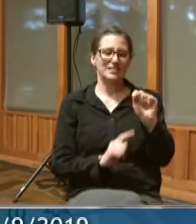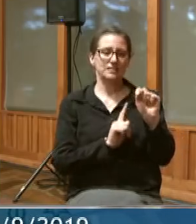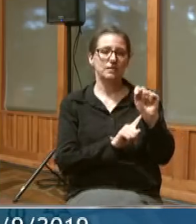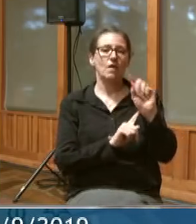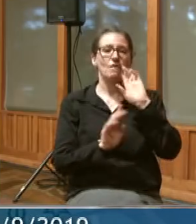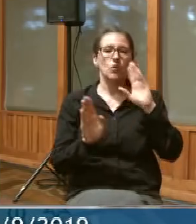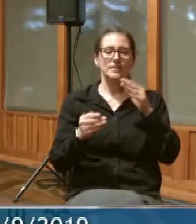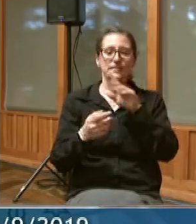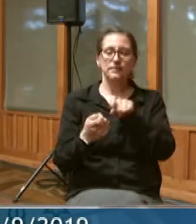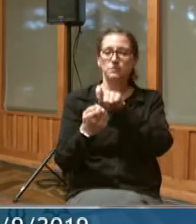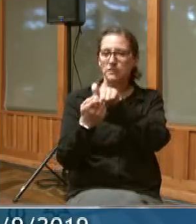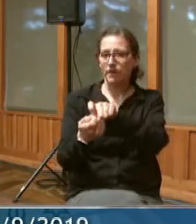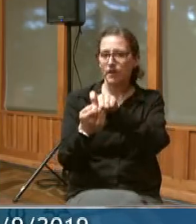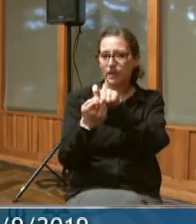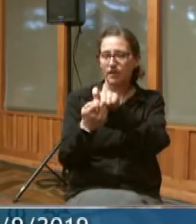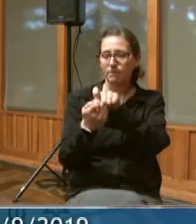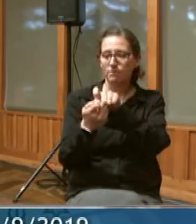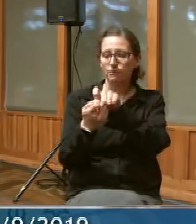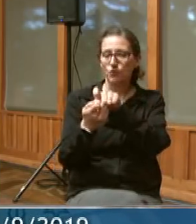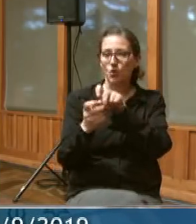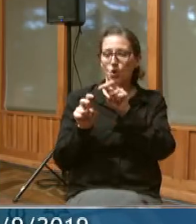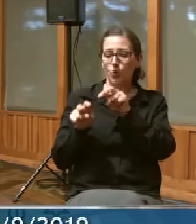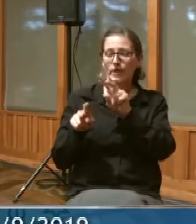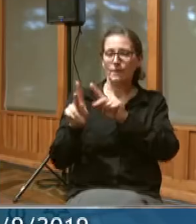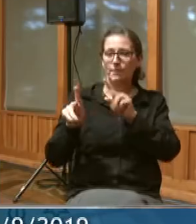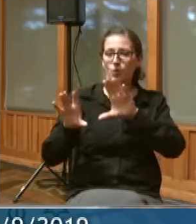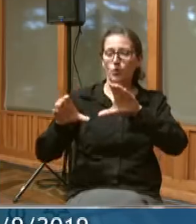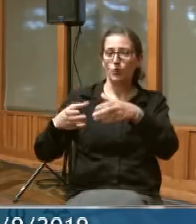UNACCEPTABLE. THE GANG ENFORCEMENT TEAM HAS